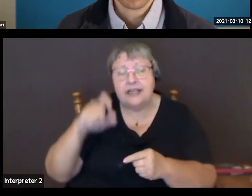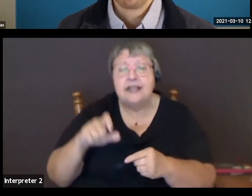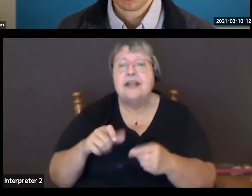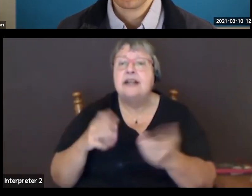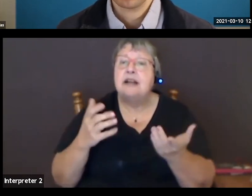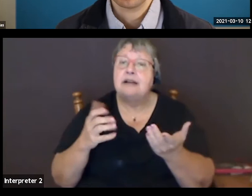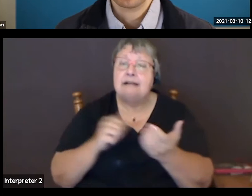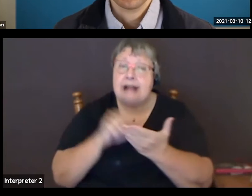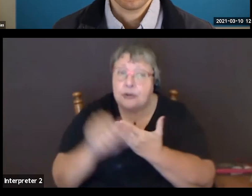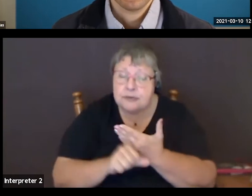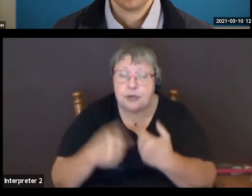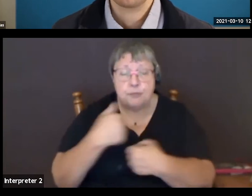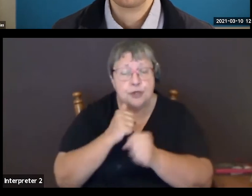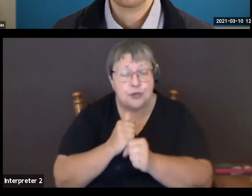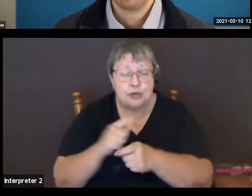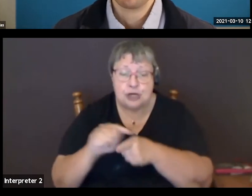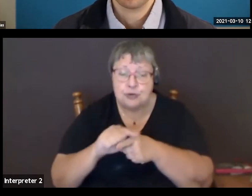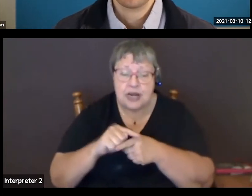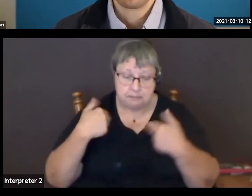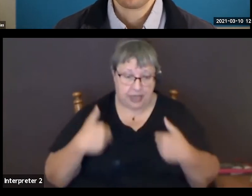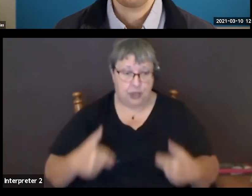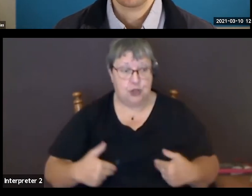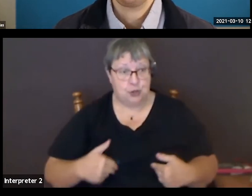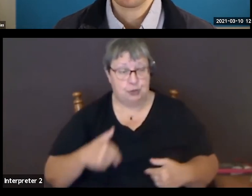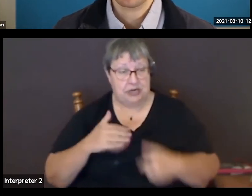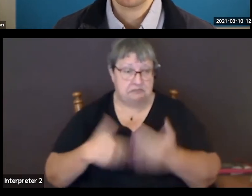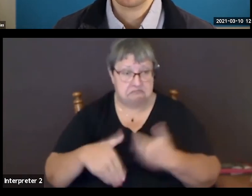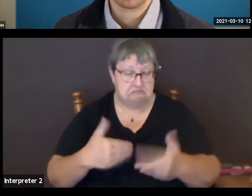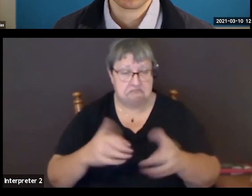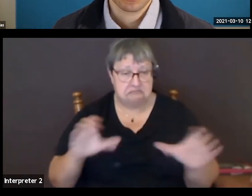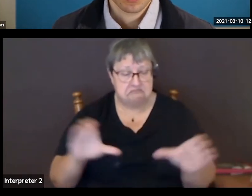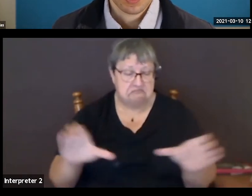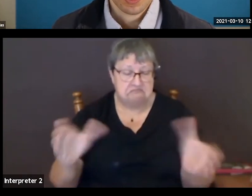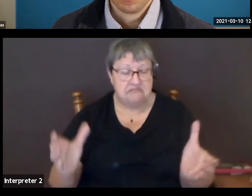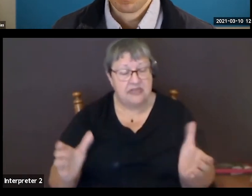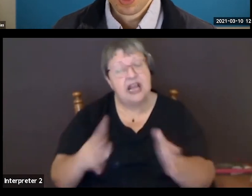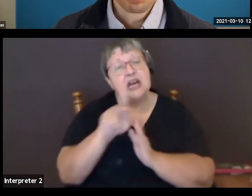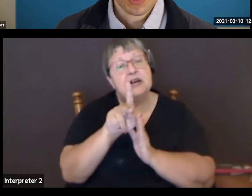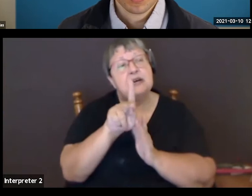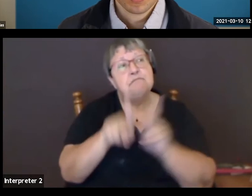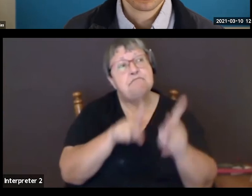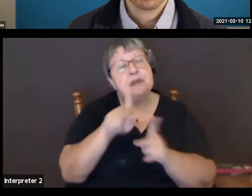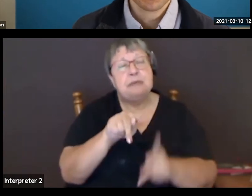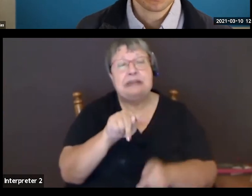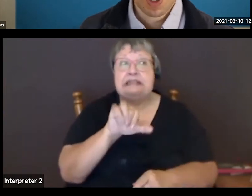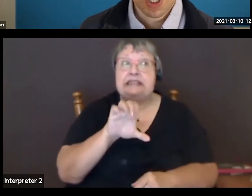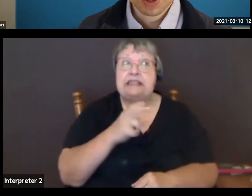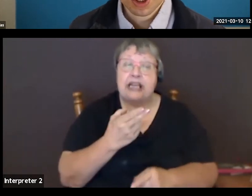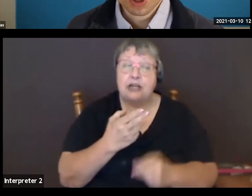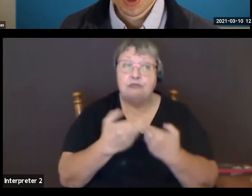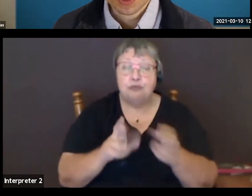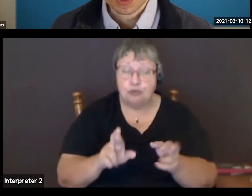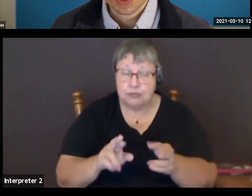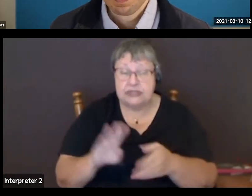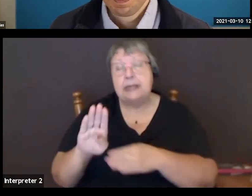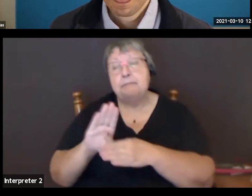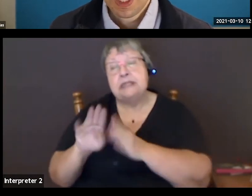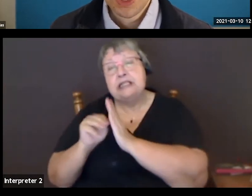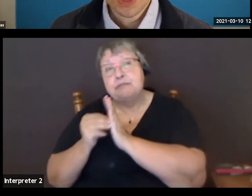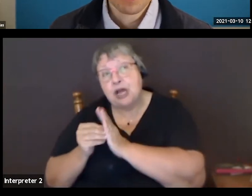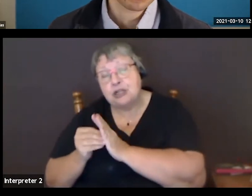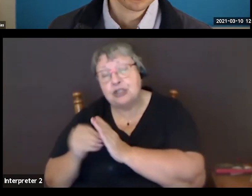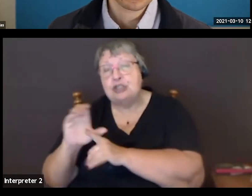and trained by human processes, and people in tech firms and policy context, are operating in certain business model circumstances.